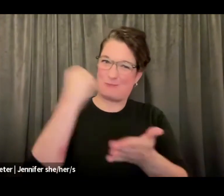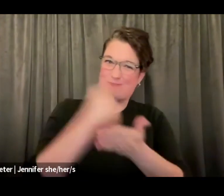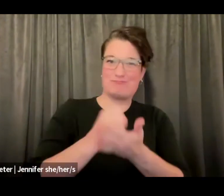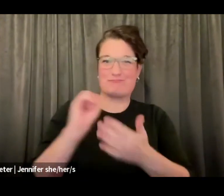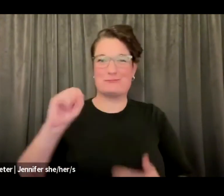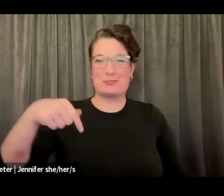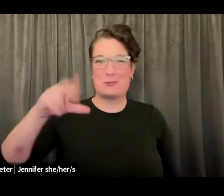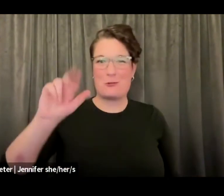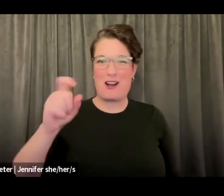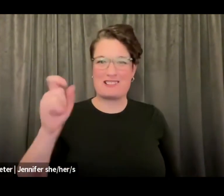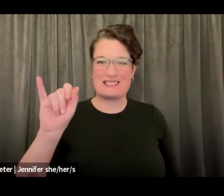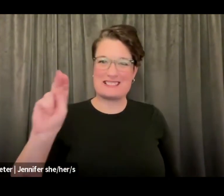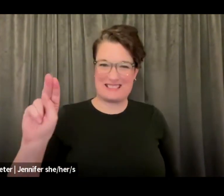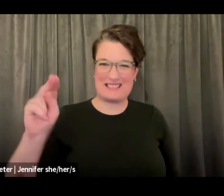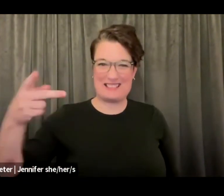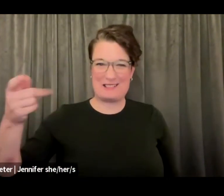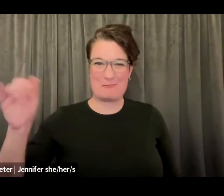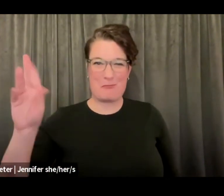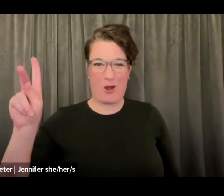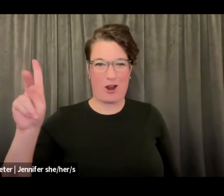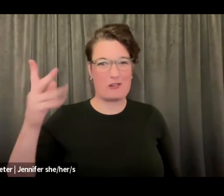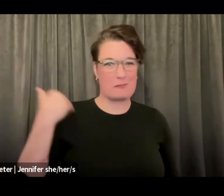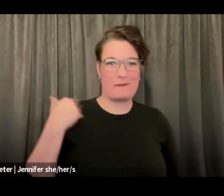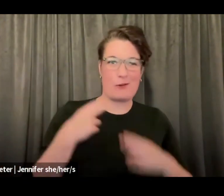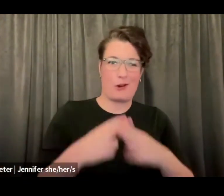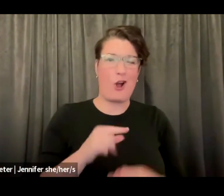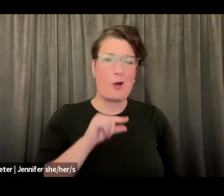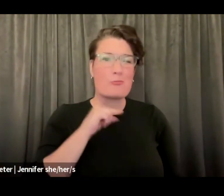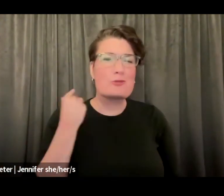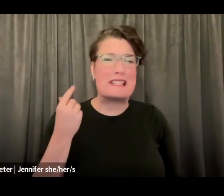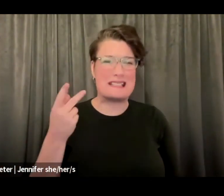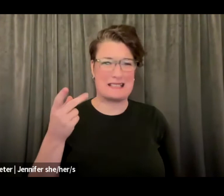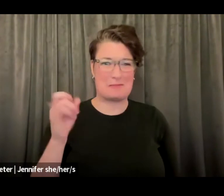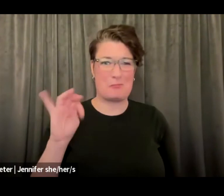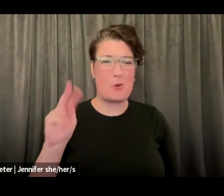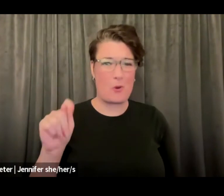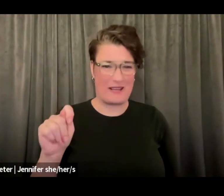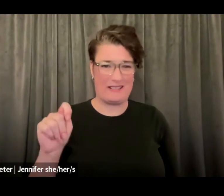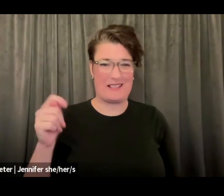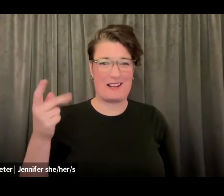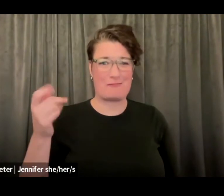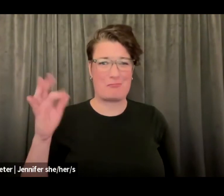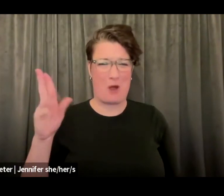Oh yes. After being named priest point park for many years. Nomy: boo,